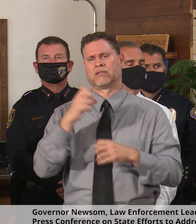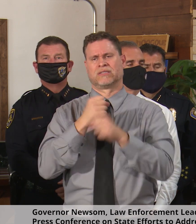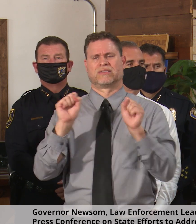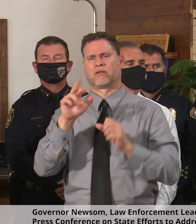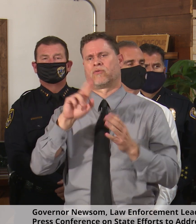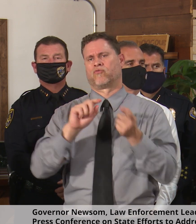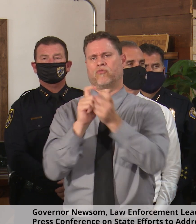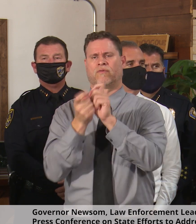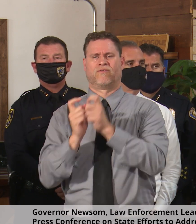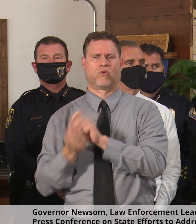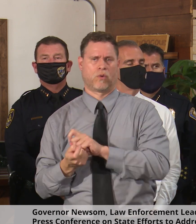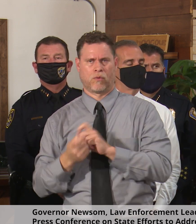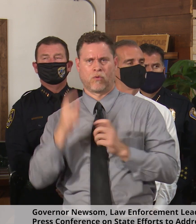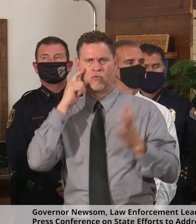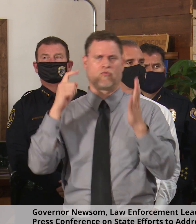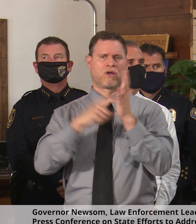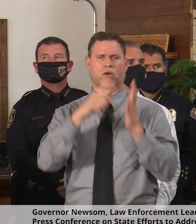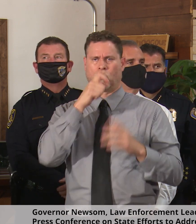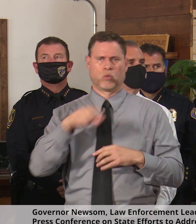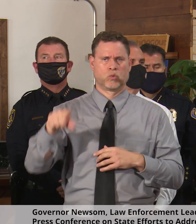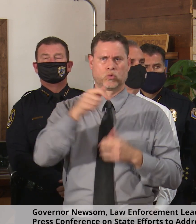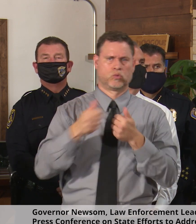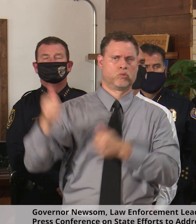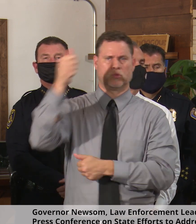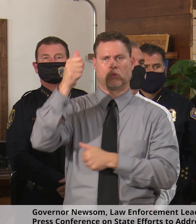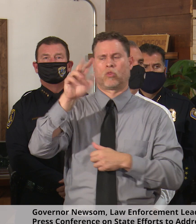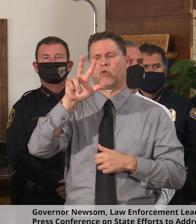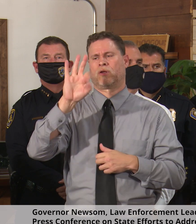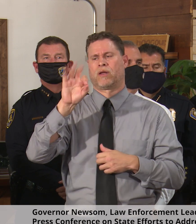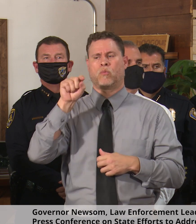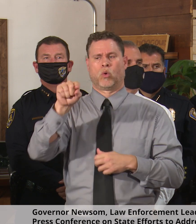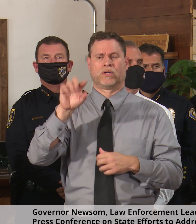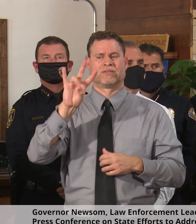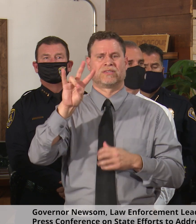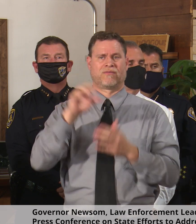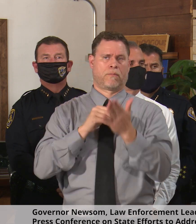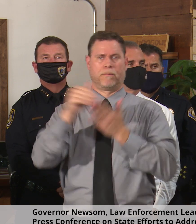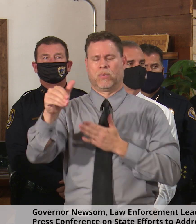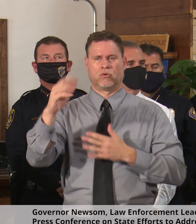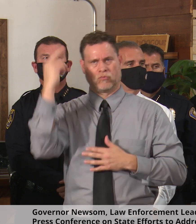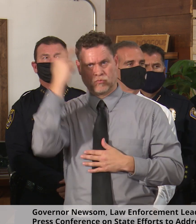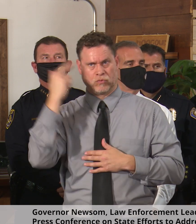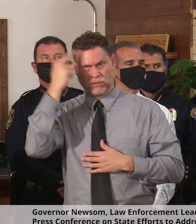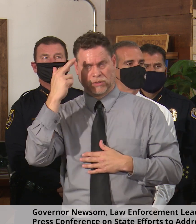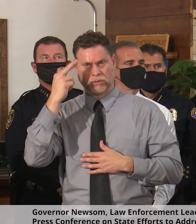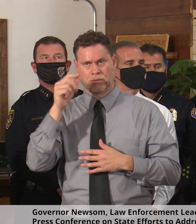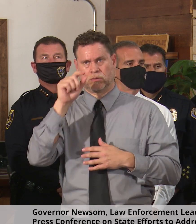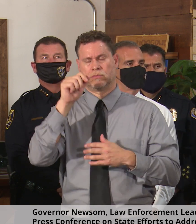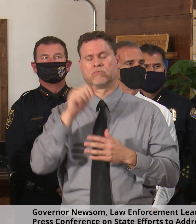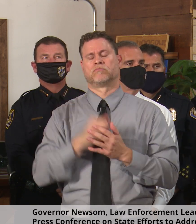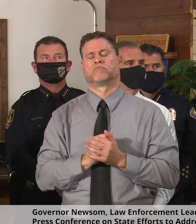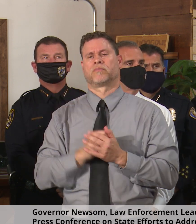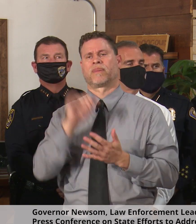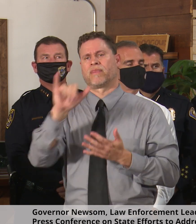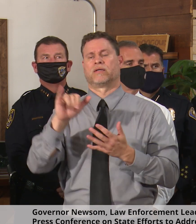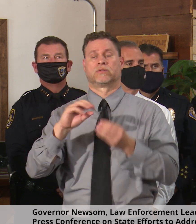We recognize the headwinds, 39.7 million reasons to underscore that. That's the number of people,